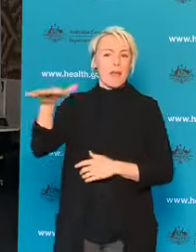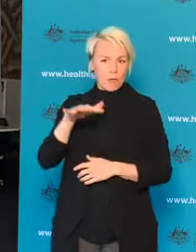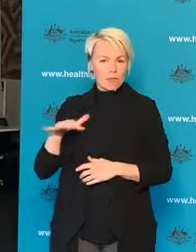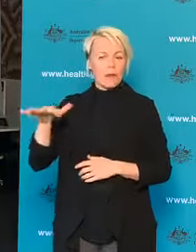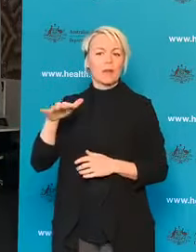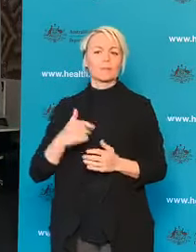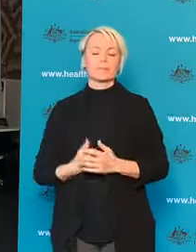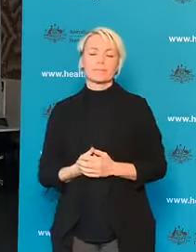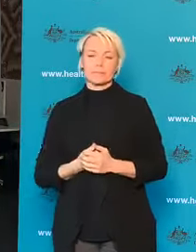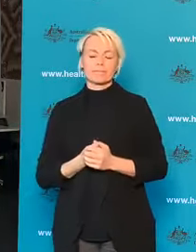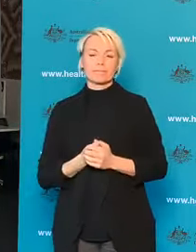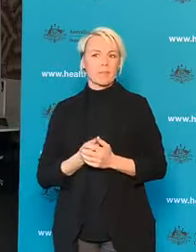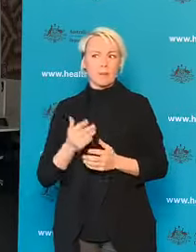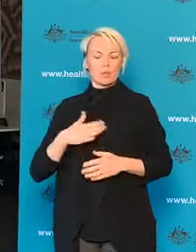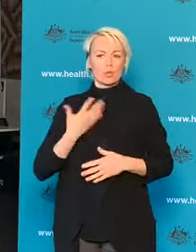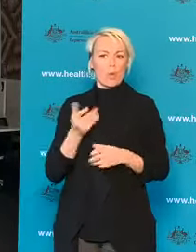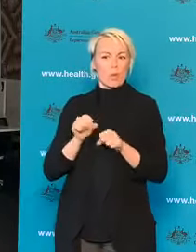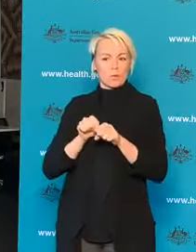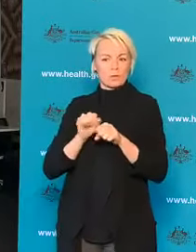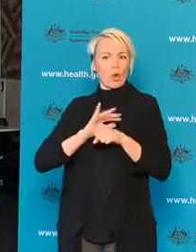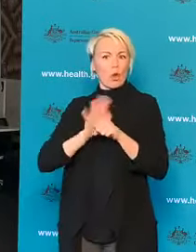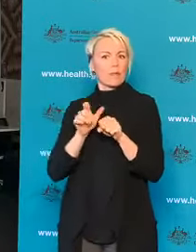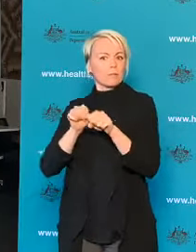community transmission occurring between the states.